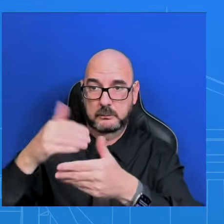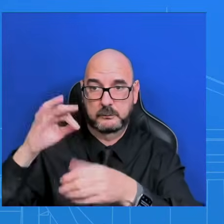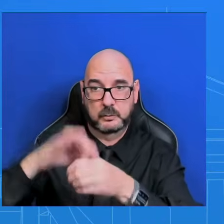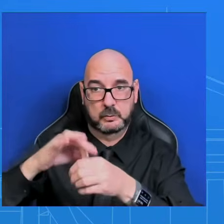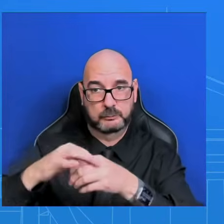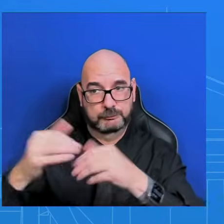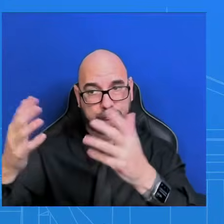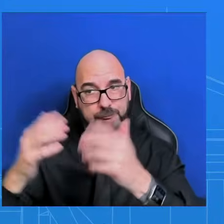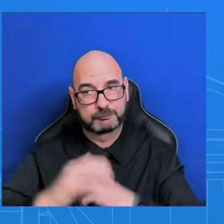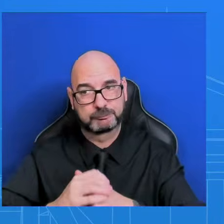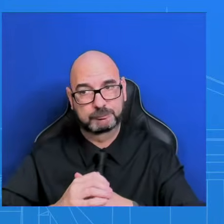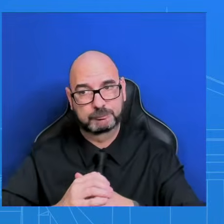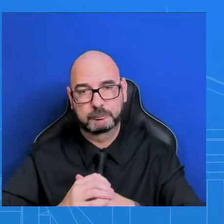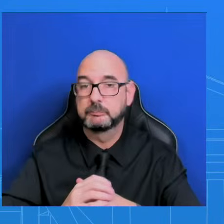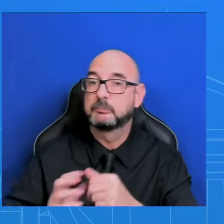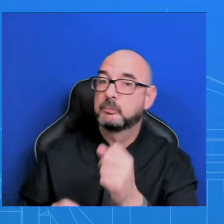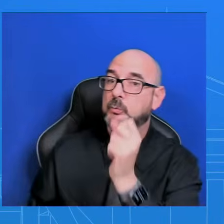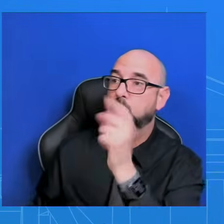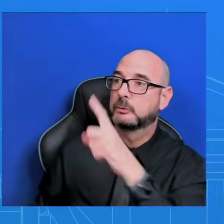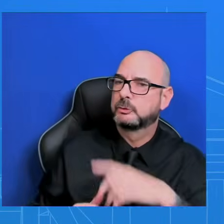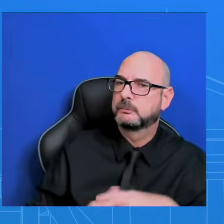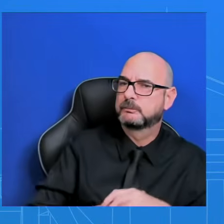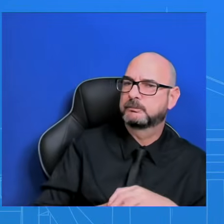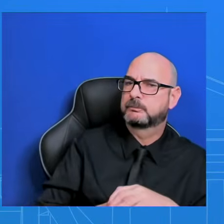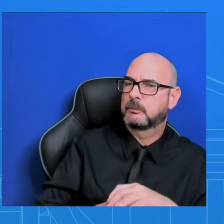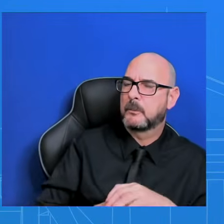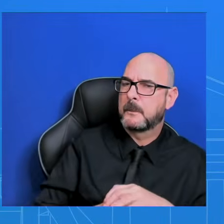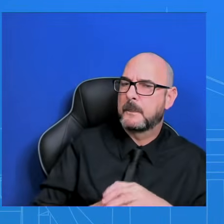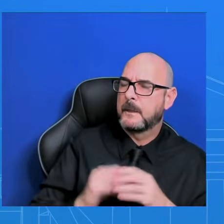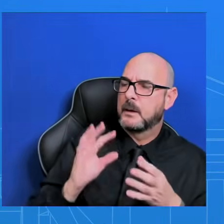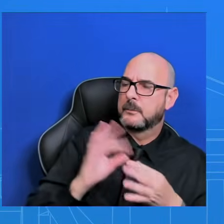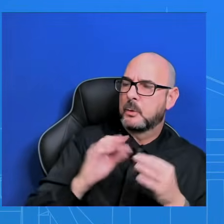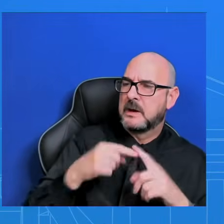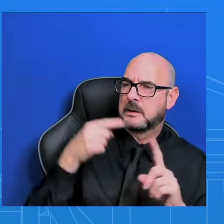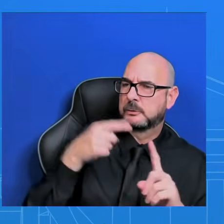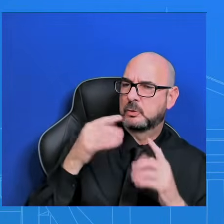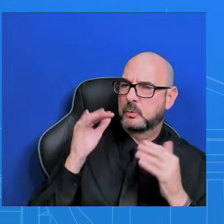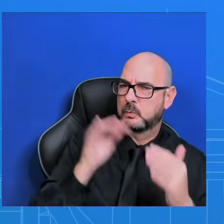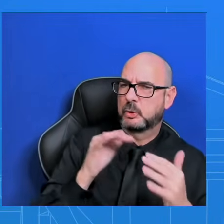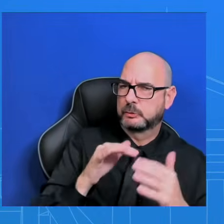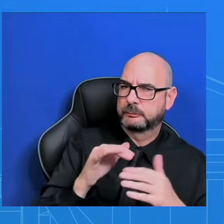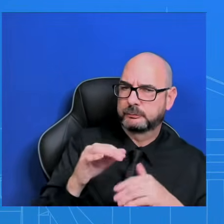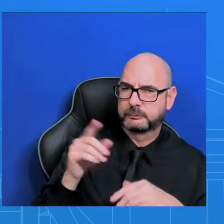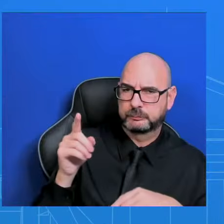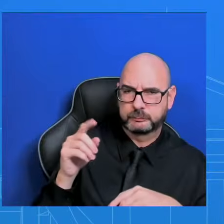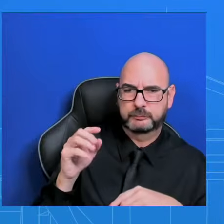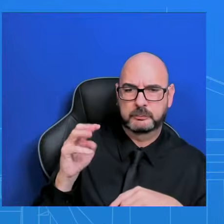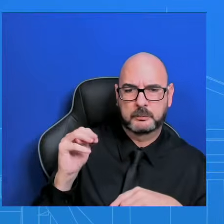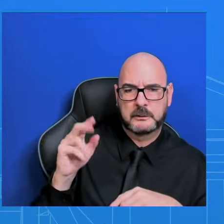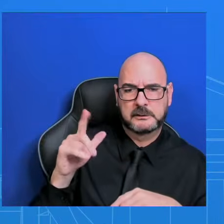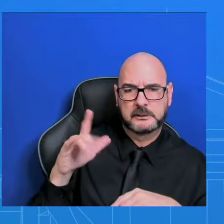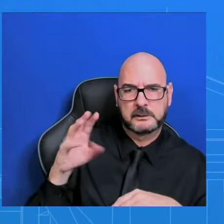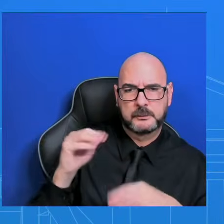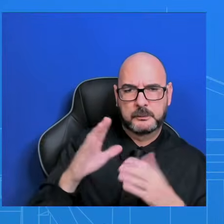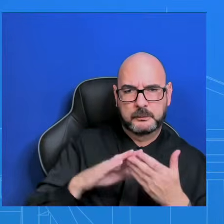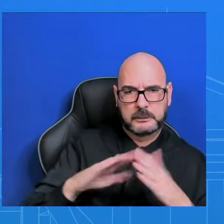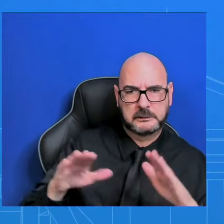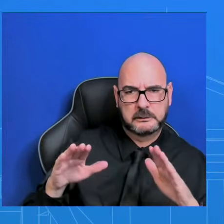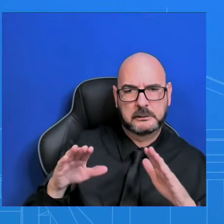the President has sat down with Muslim leaders only once that we know of, on October 26th, and there was only one Palestinian American